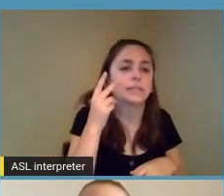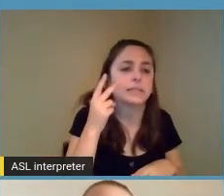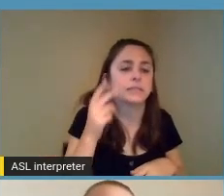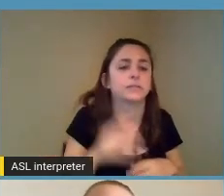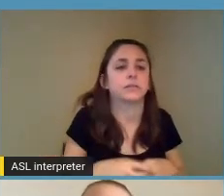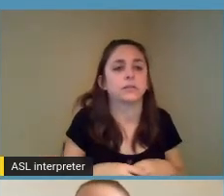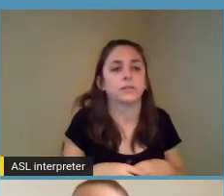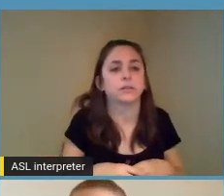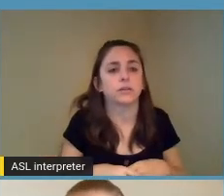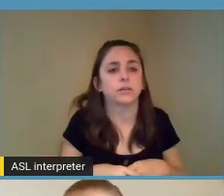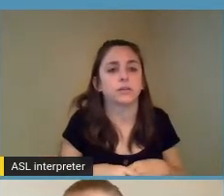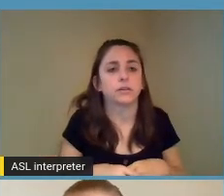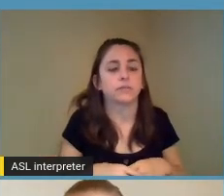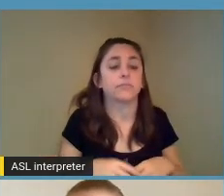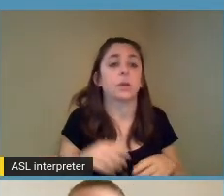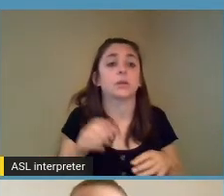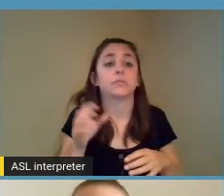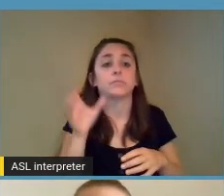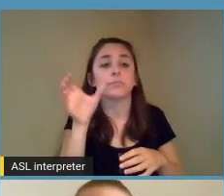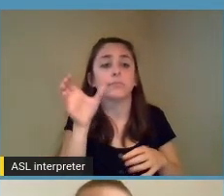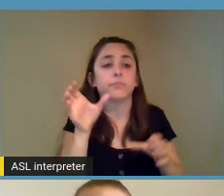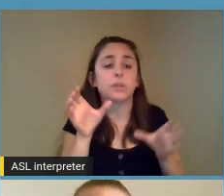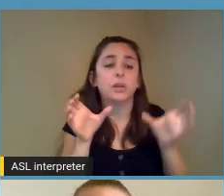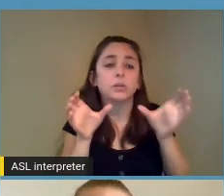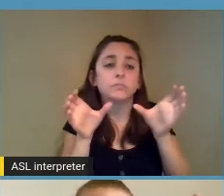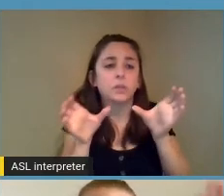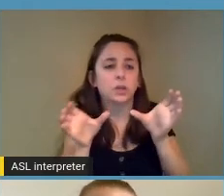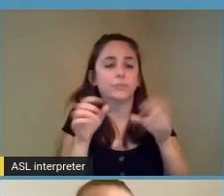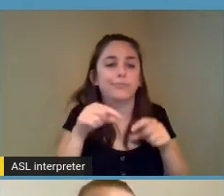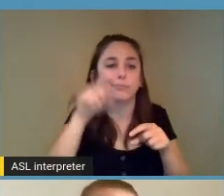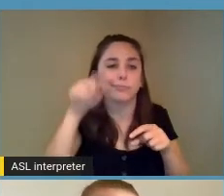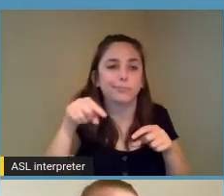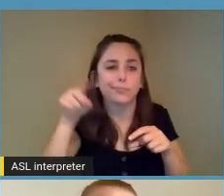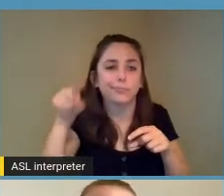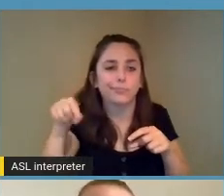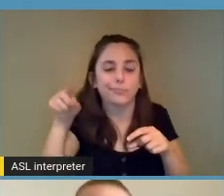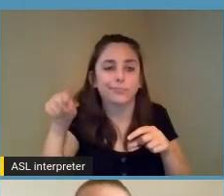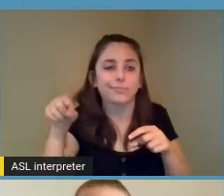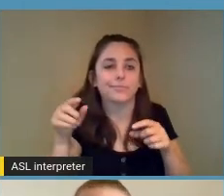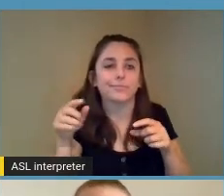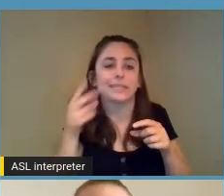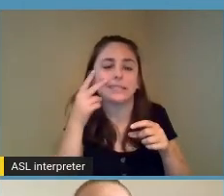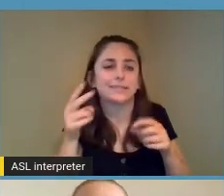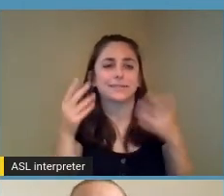is this waveform the whole way so it is really important to have a visualization of the story